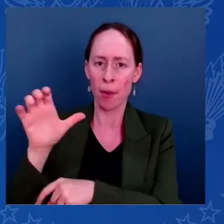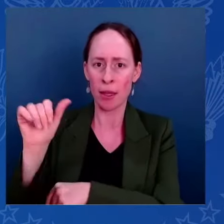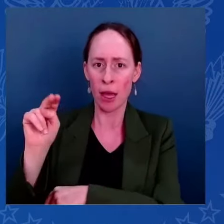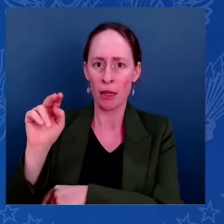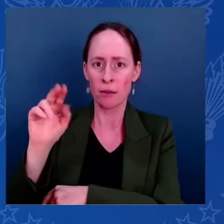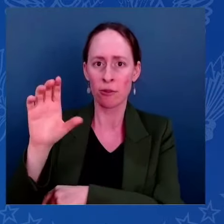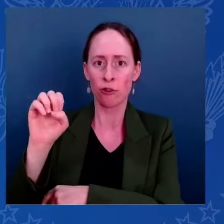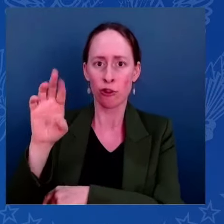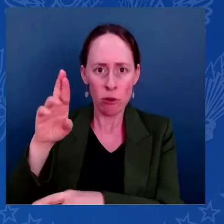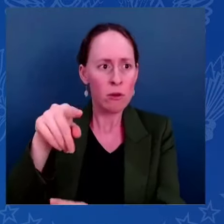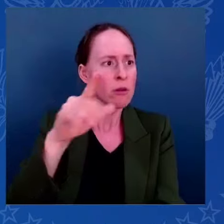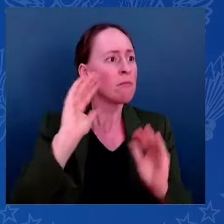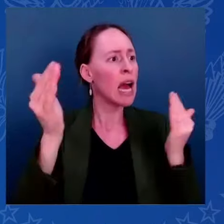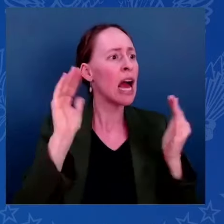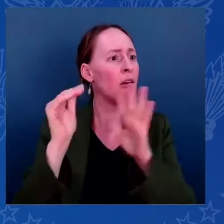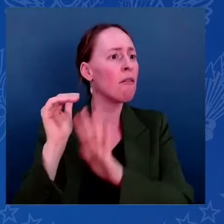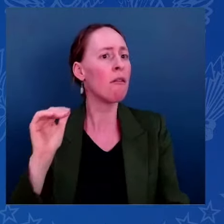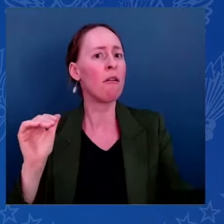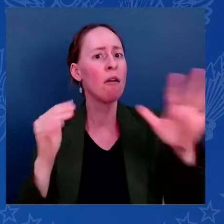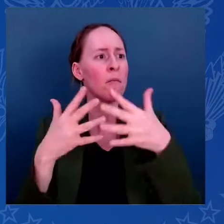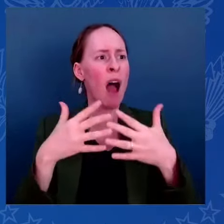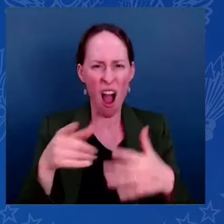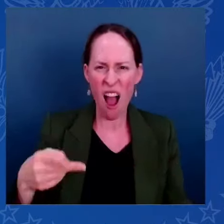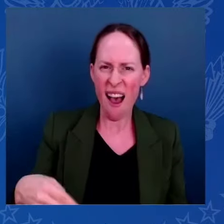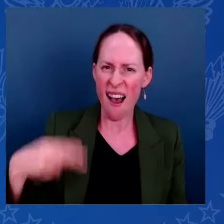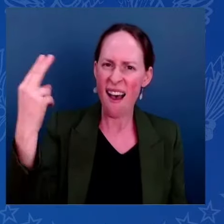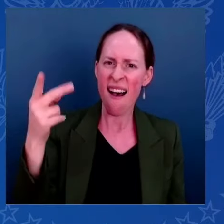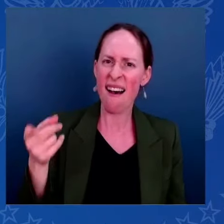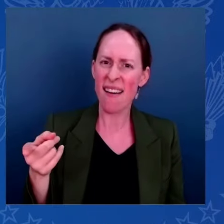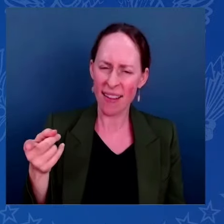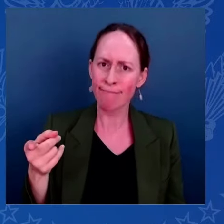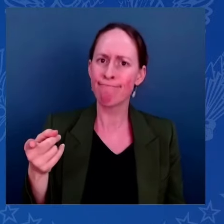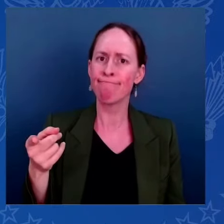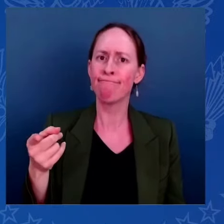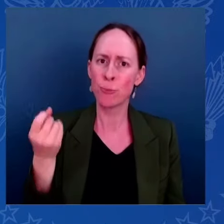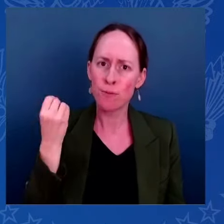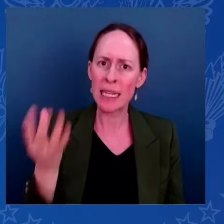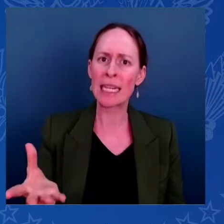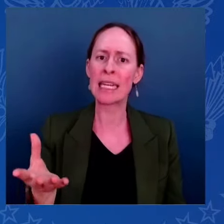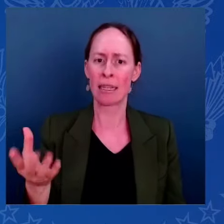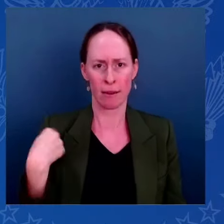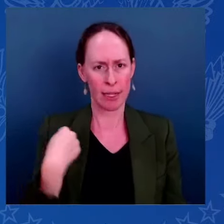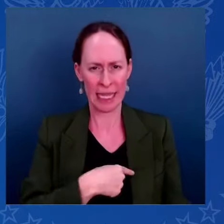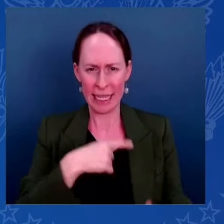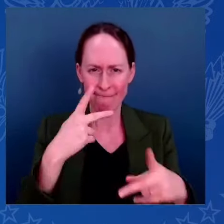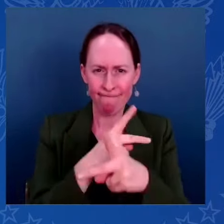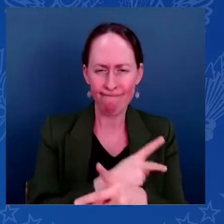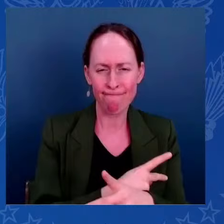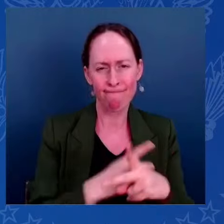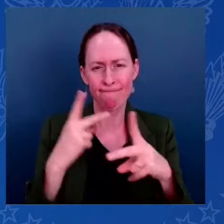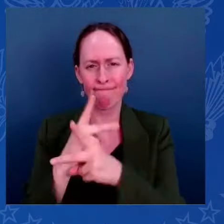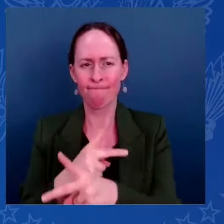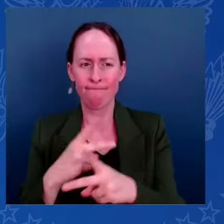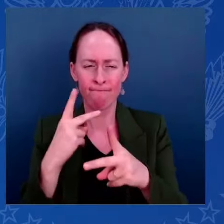There's so much we're doing. It matters. It matters a lot. What matters most is not giving up hope.